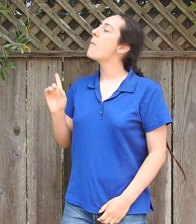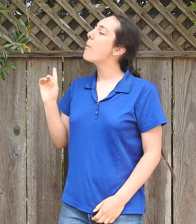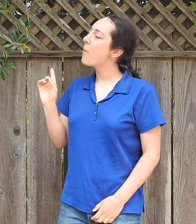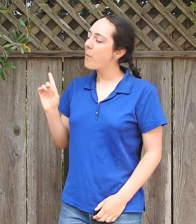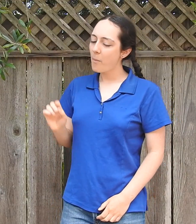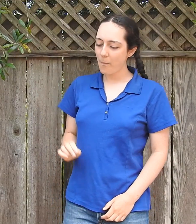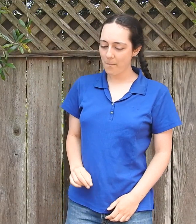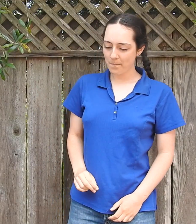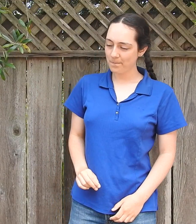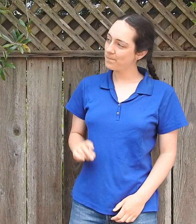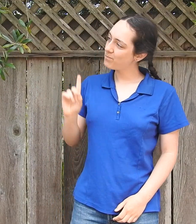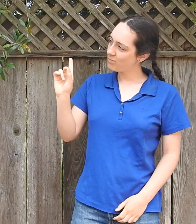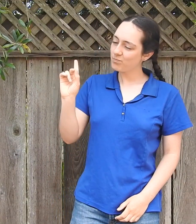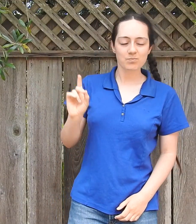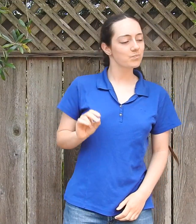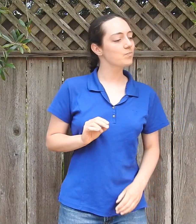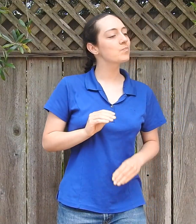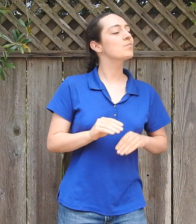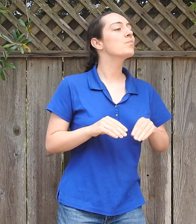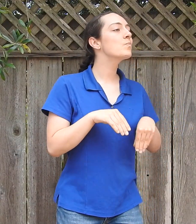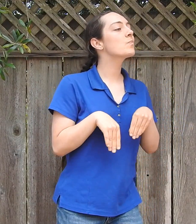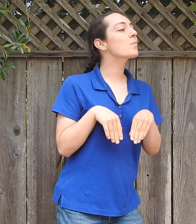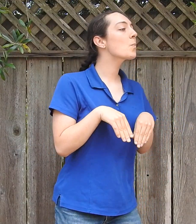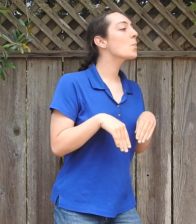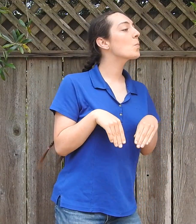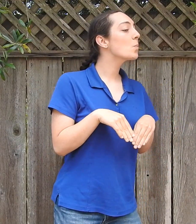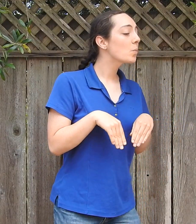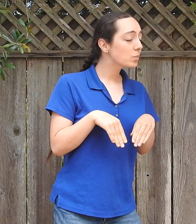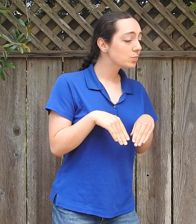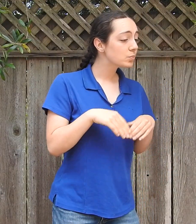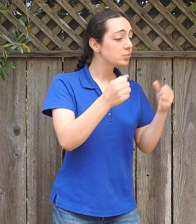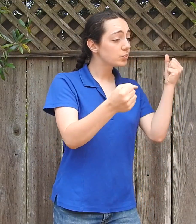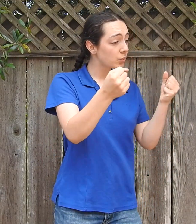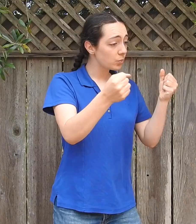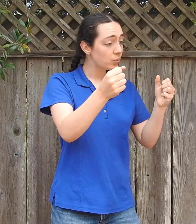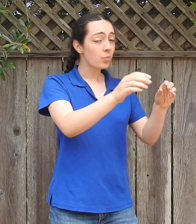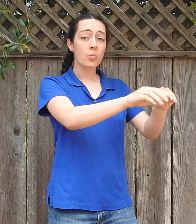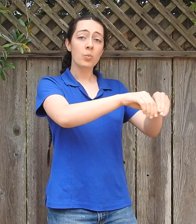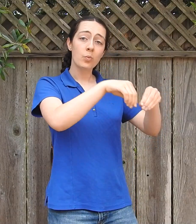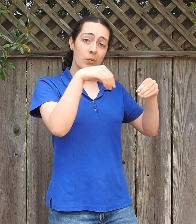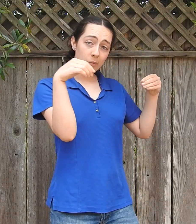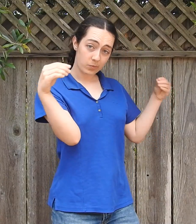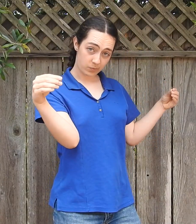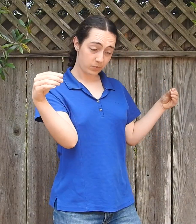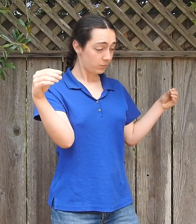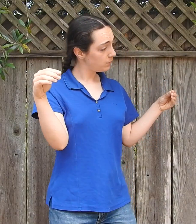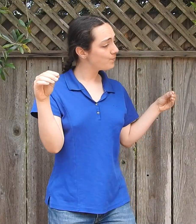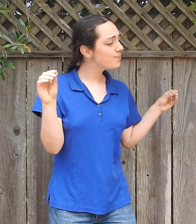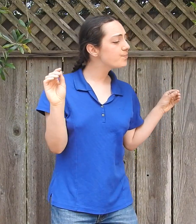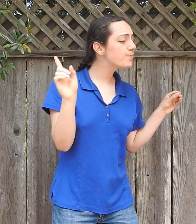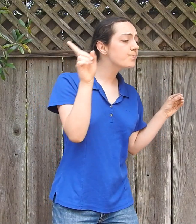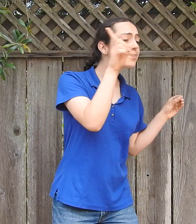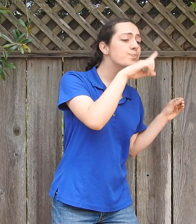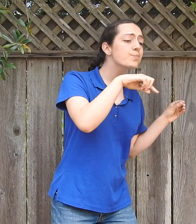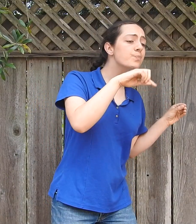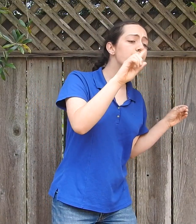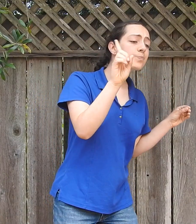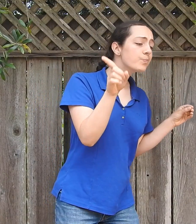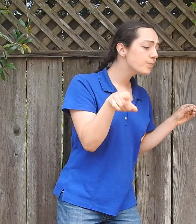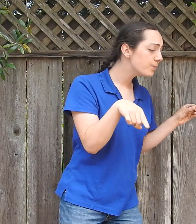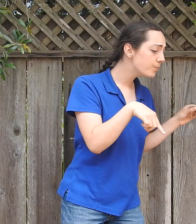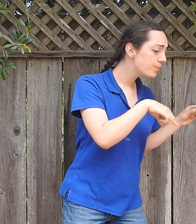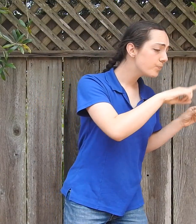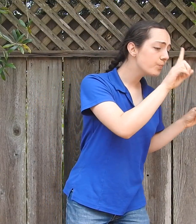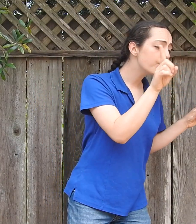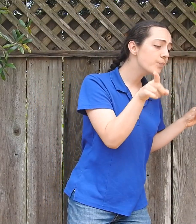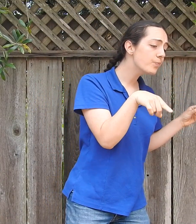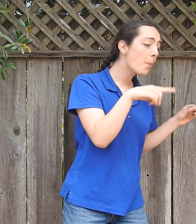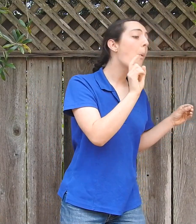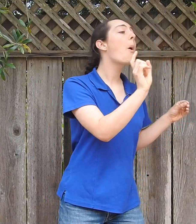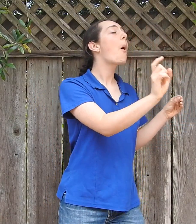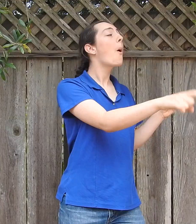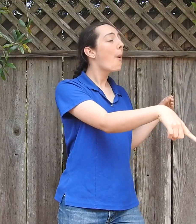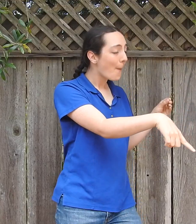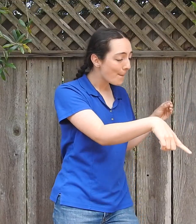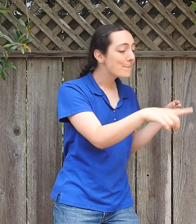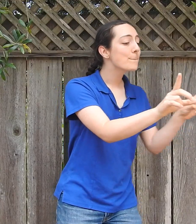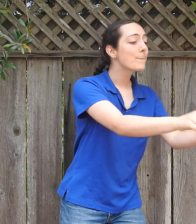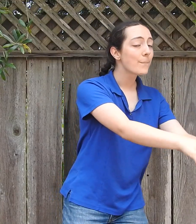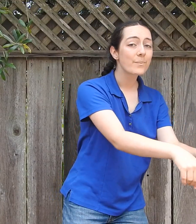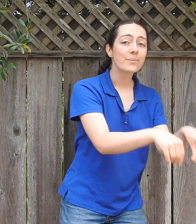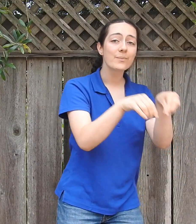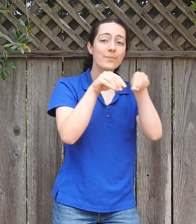"One moment." The doctor goes to his car and opens the doors.